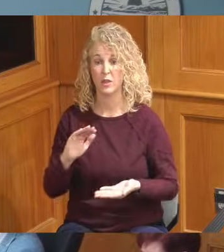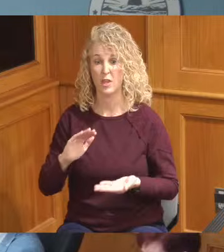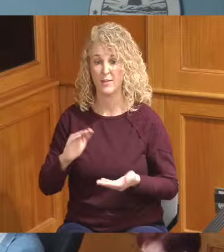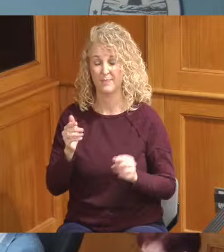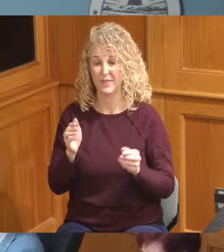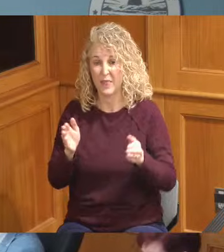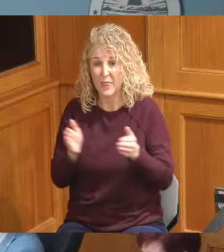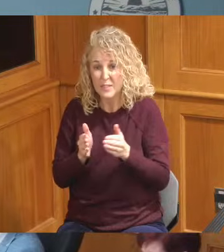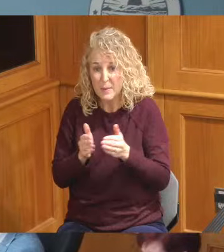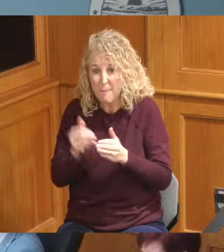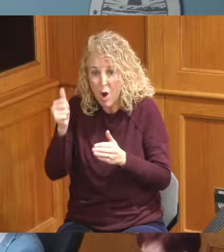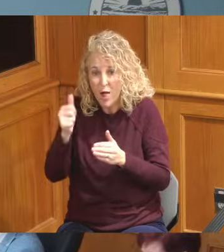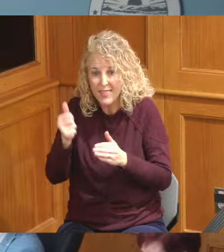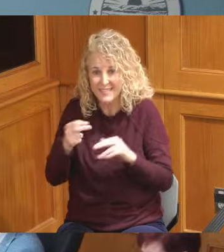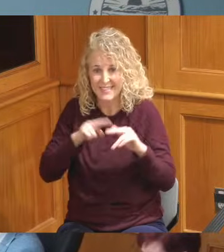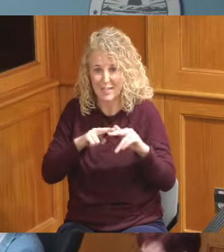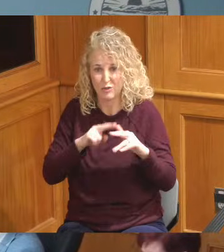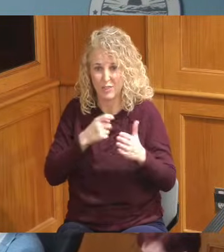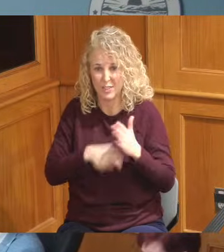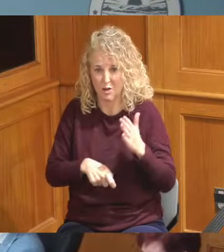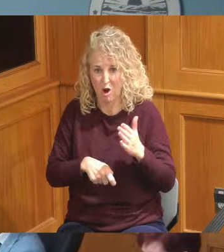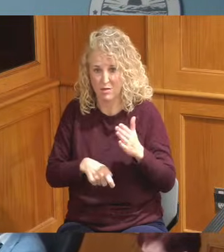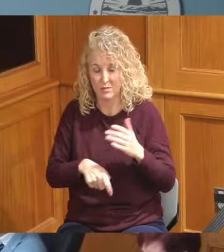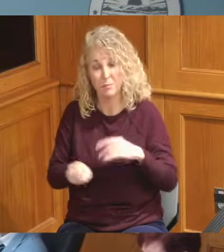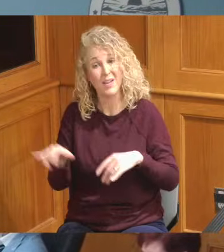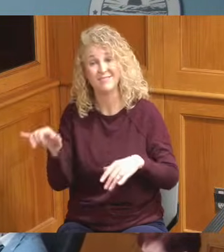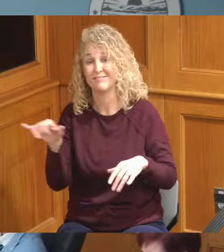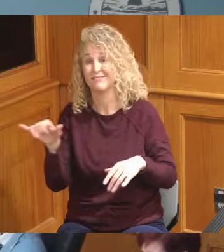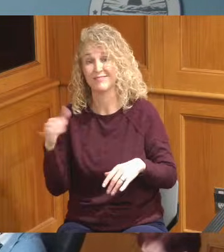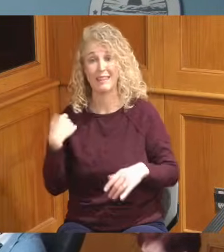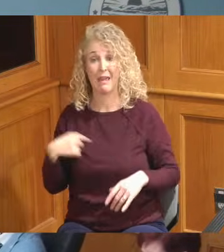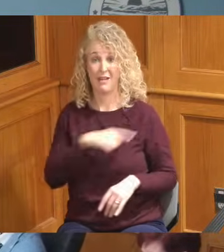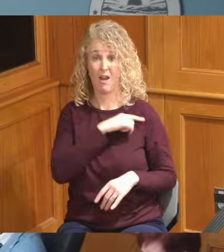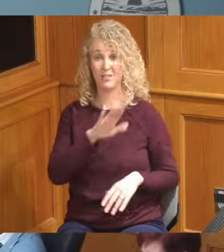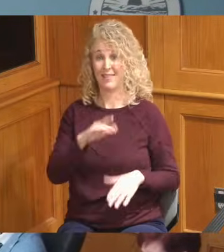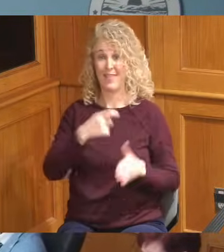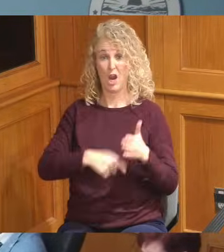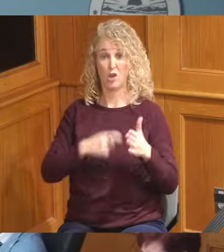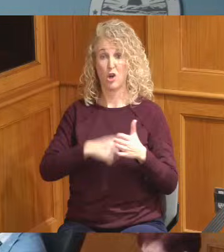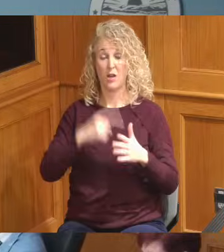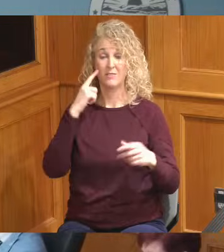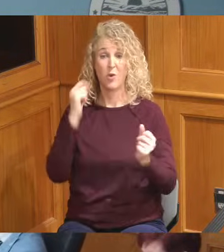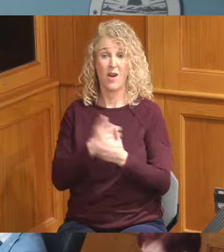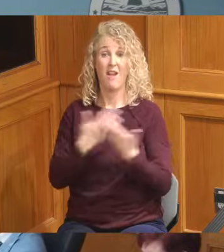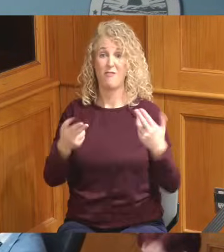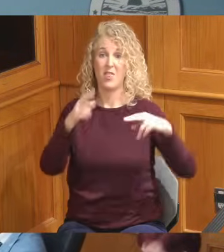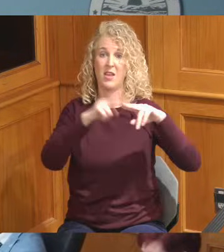all the different levels of care, but just like us, their costs have gone up tremendously, too,